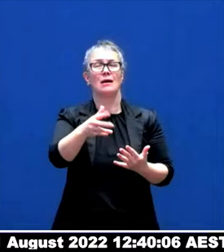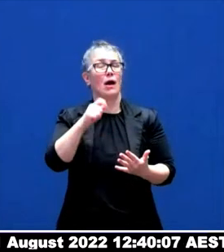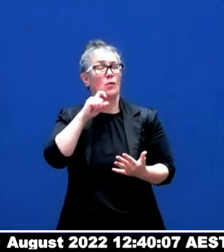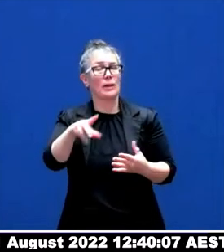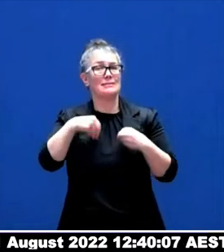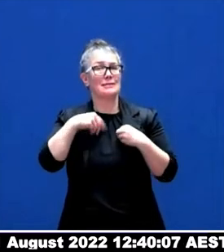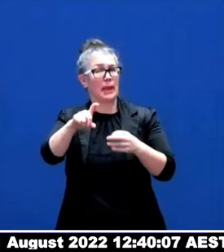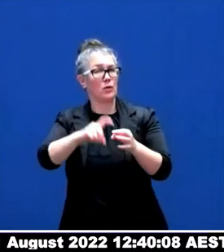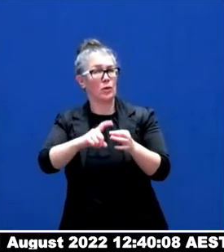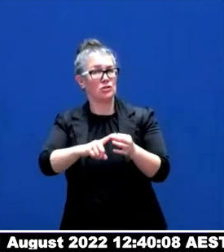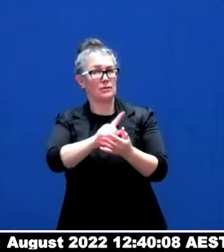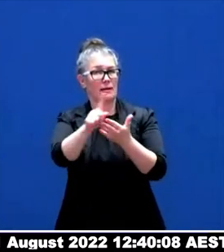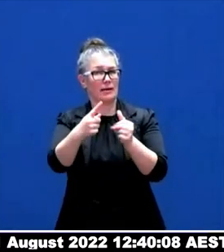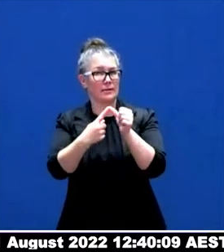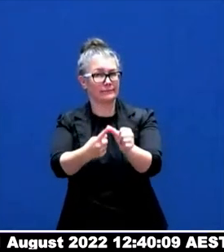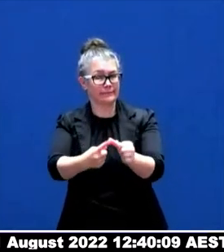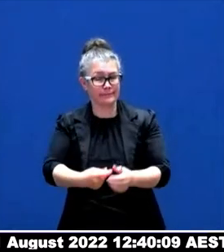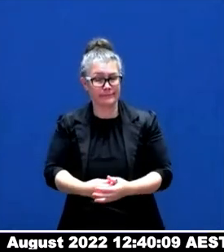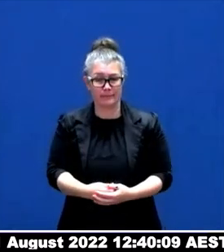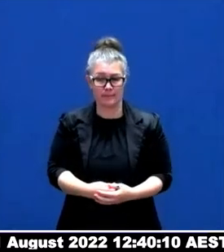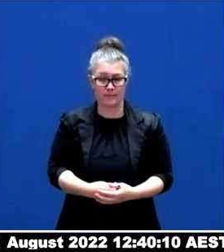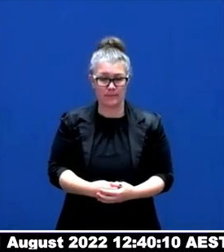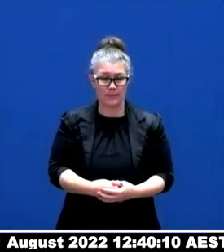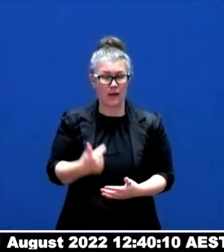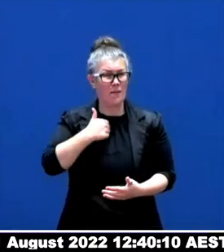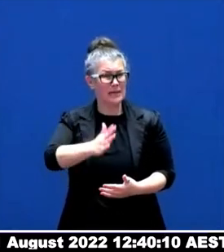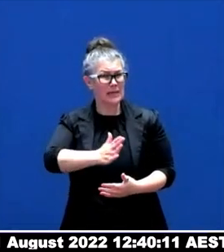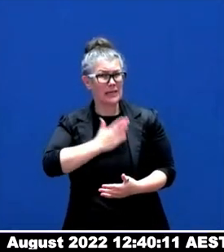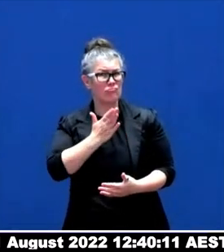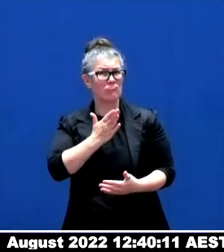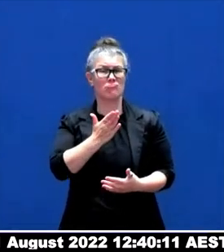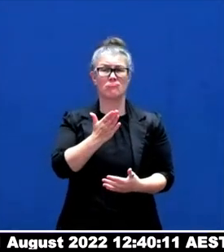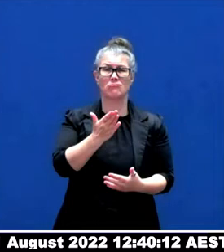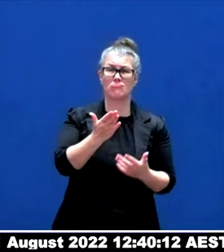And, in particular, I'd be interested if the tasking group's proposed